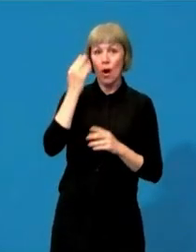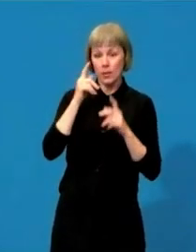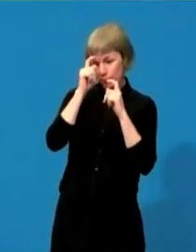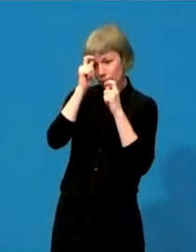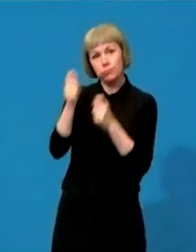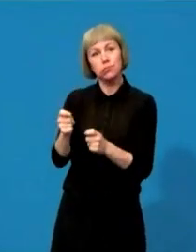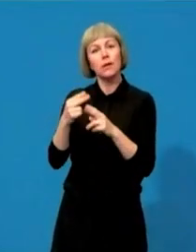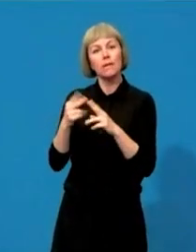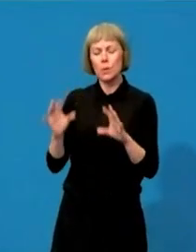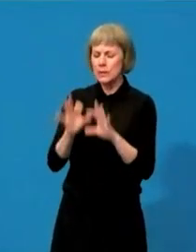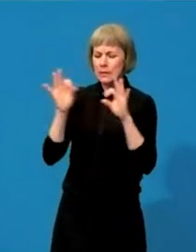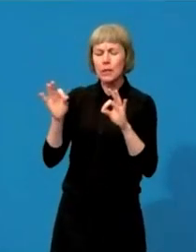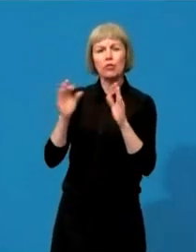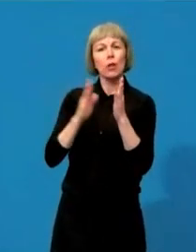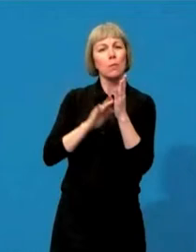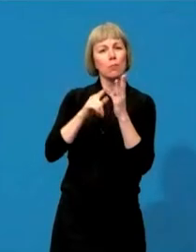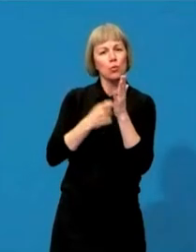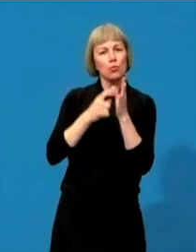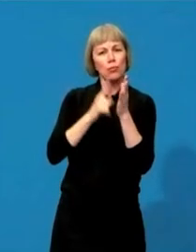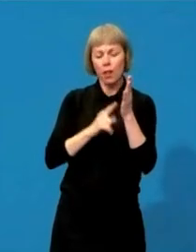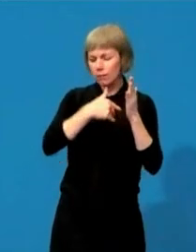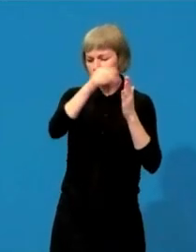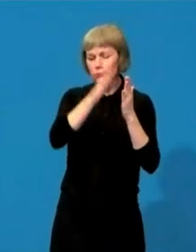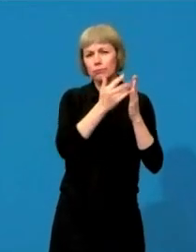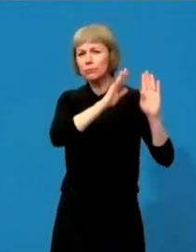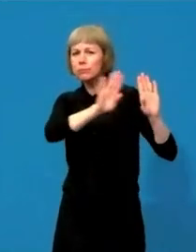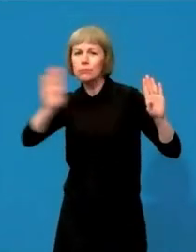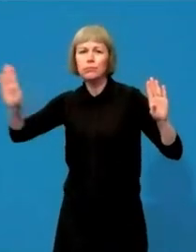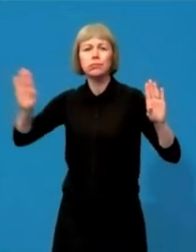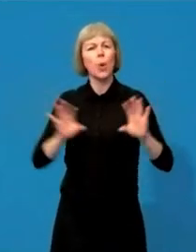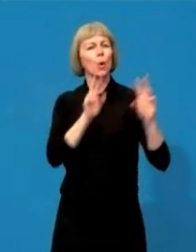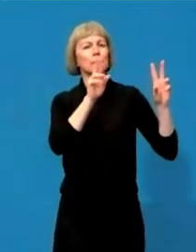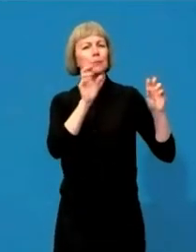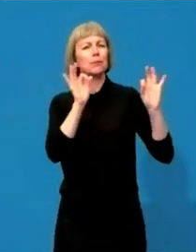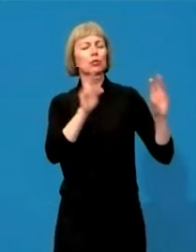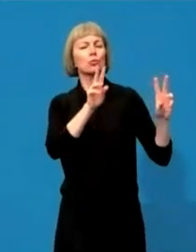For those who haven't been able to participate in the proceedings in the Alice